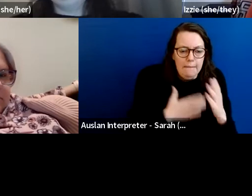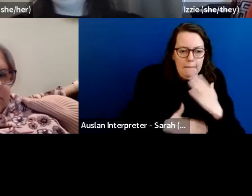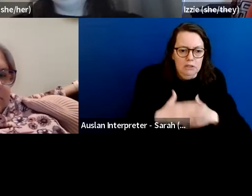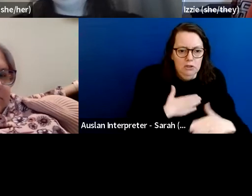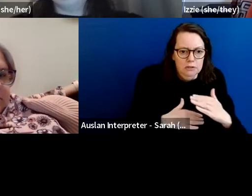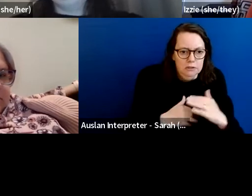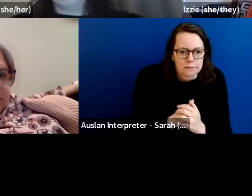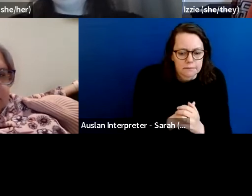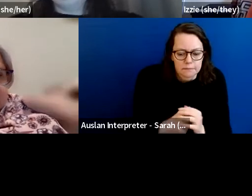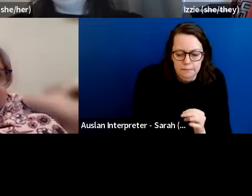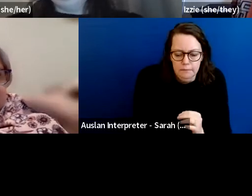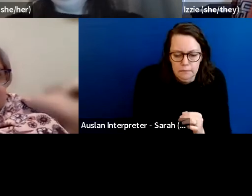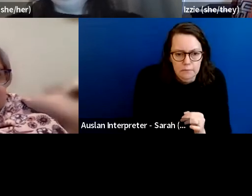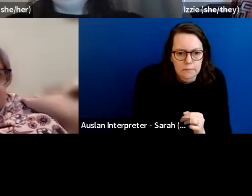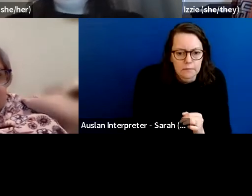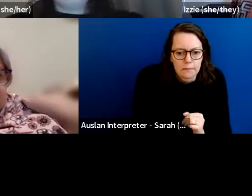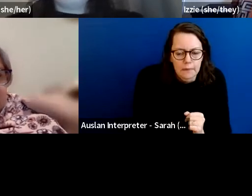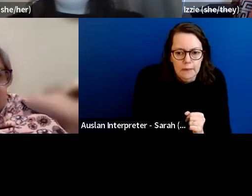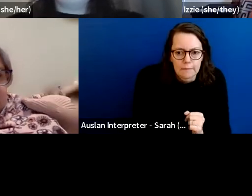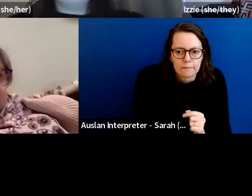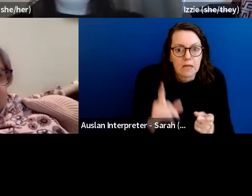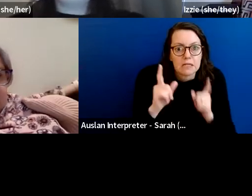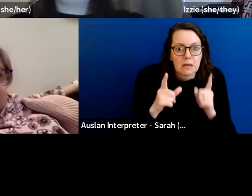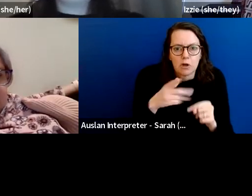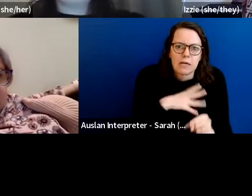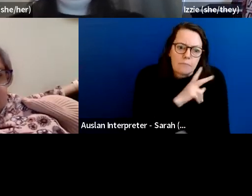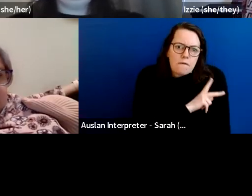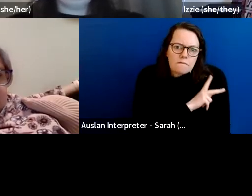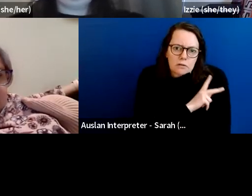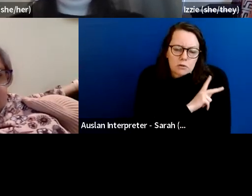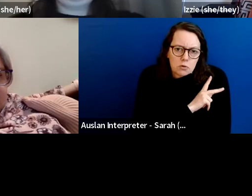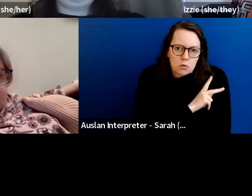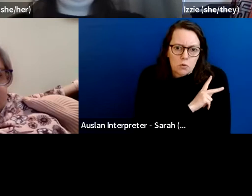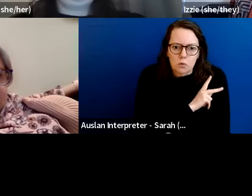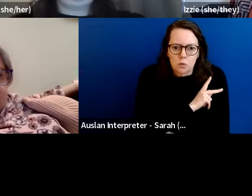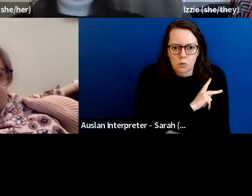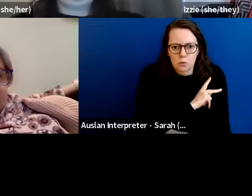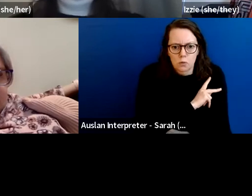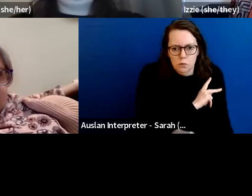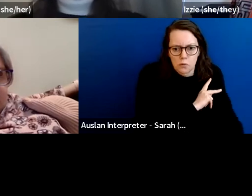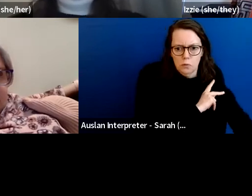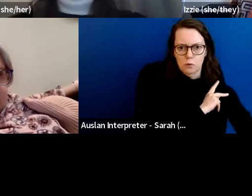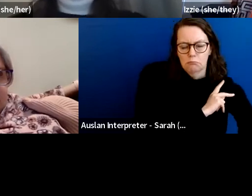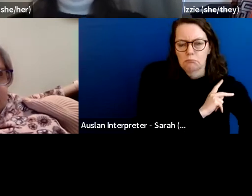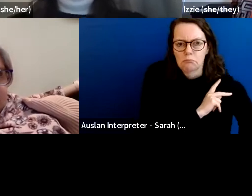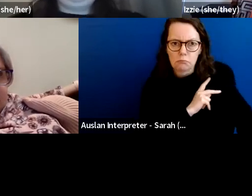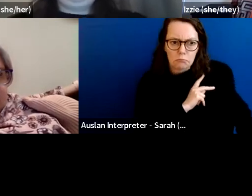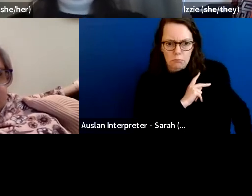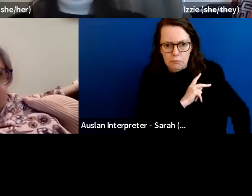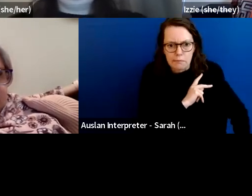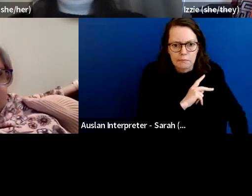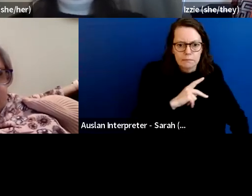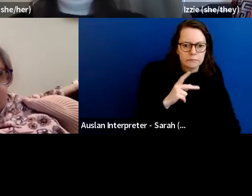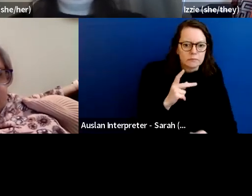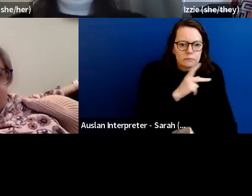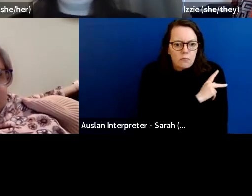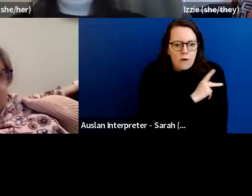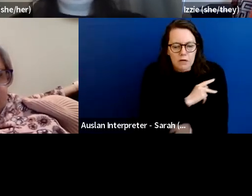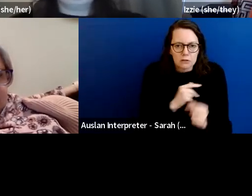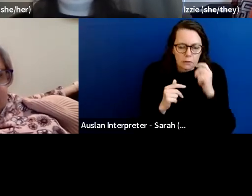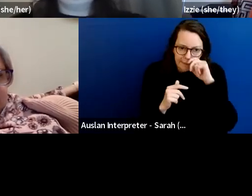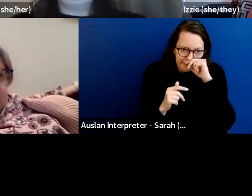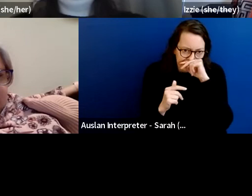Finally, there might be times where you might need a professional advocate. So, this should always support or work on behalf of your child and your family.